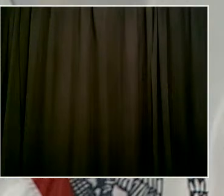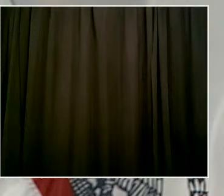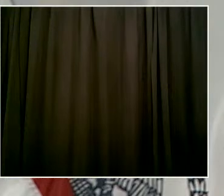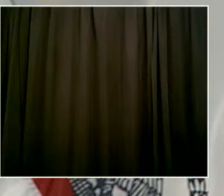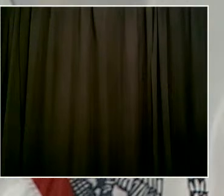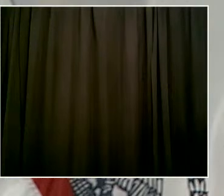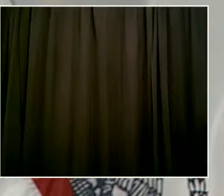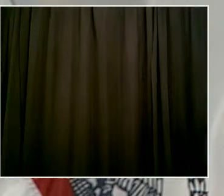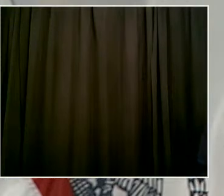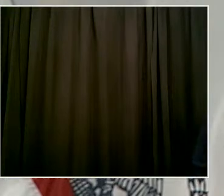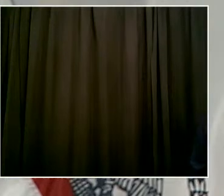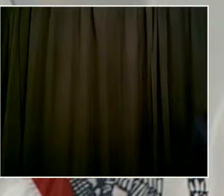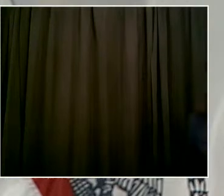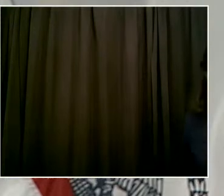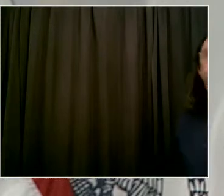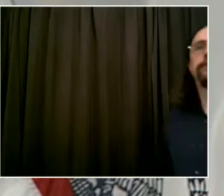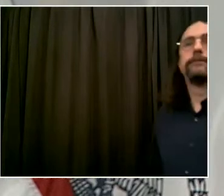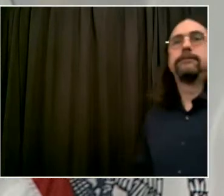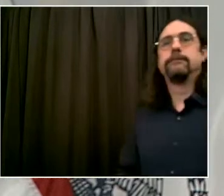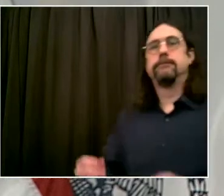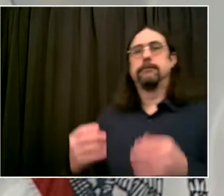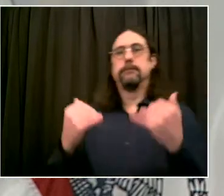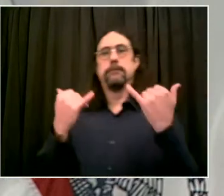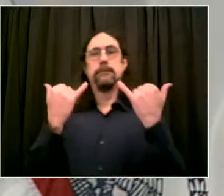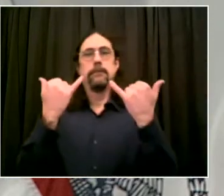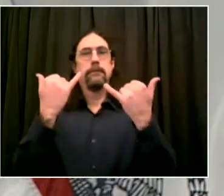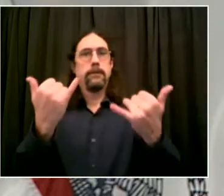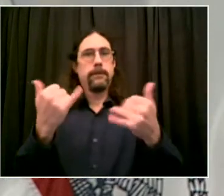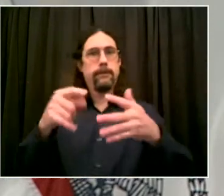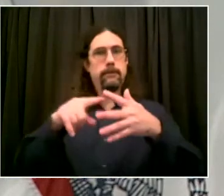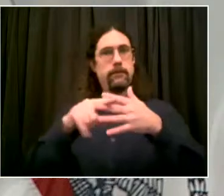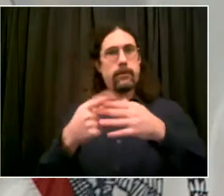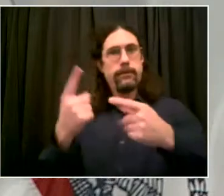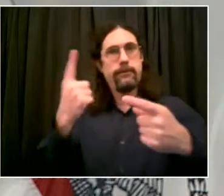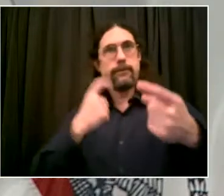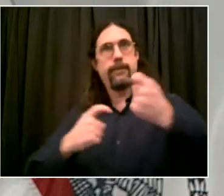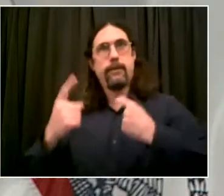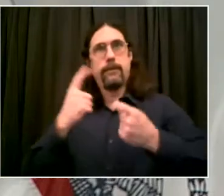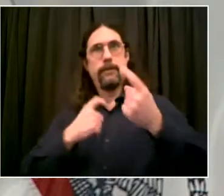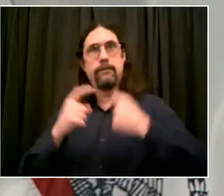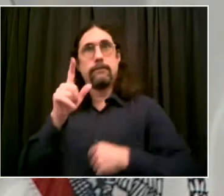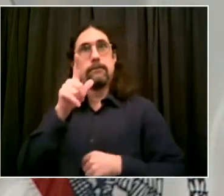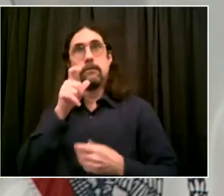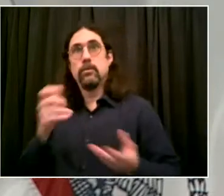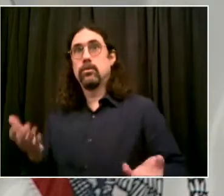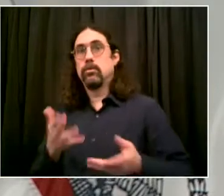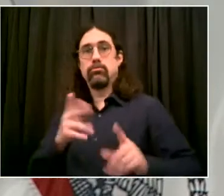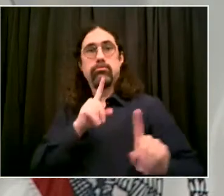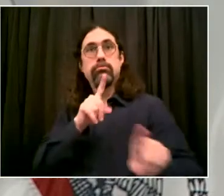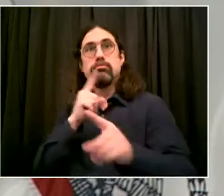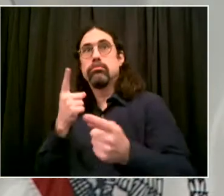WITH THAT LET'S TURN TO OUR R COLLEAGUES IN THE MEDIA, PLEASE LET ME KNOW THE NAME AND OUTLET OF